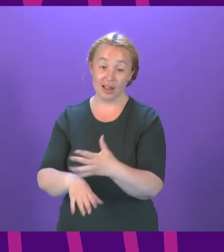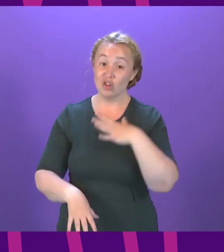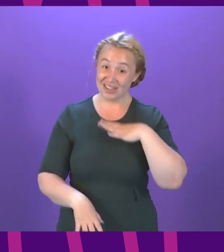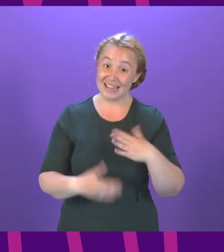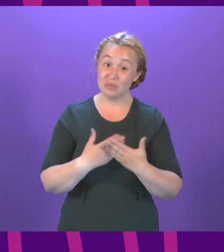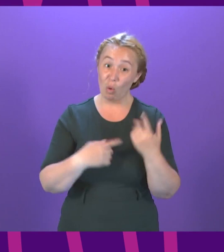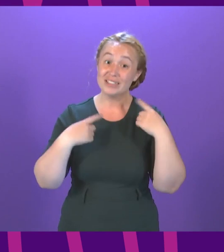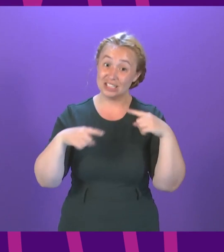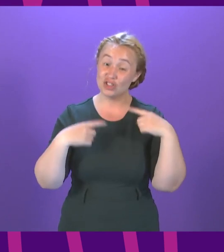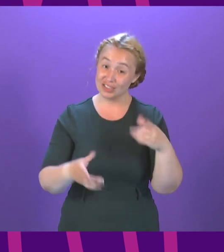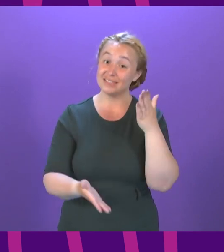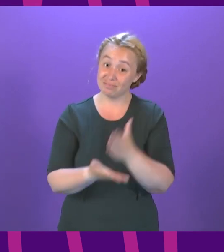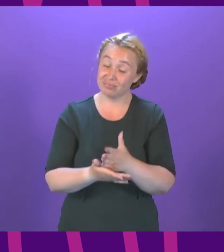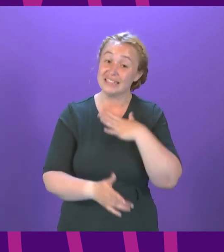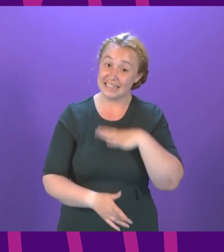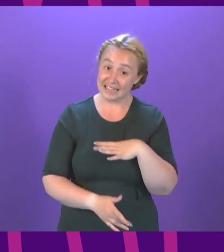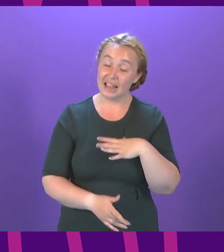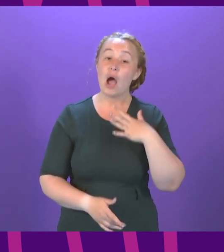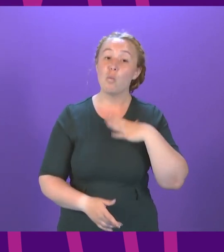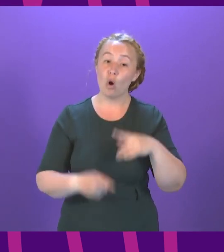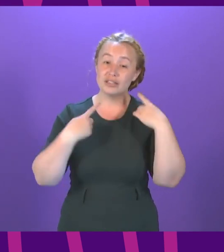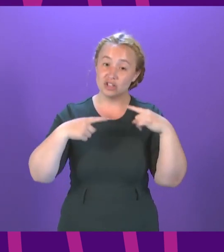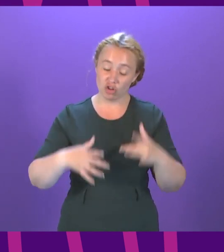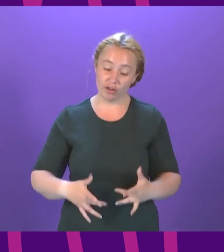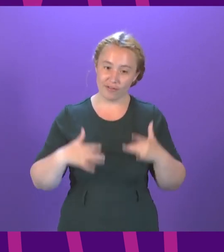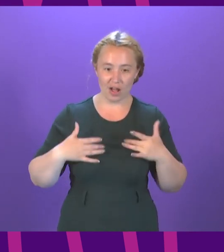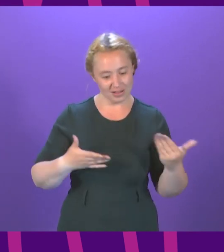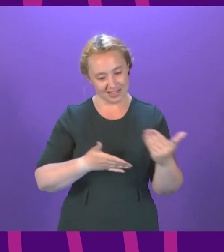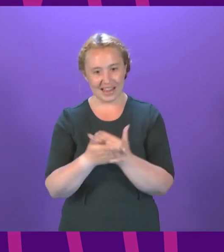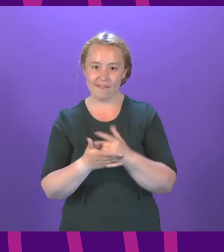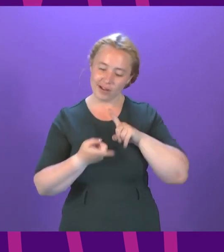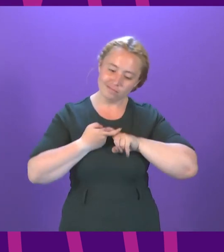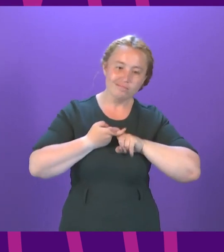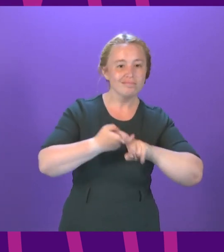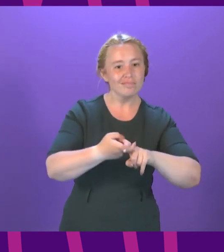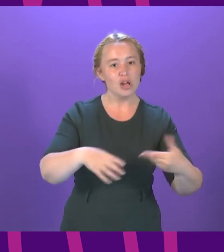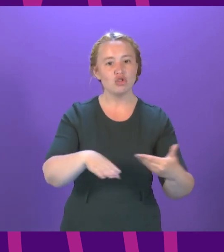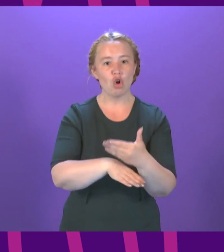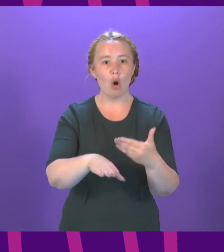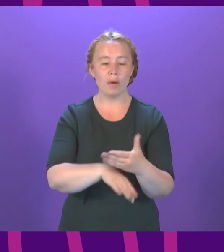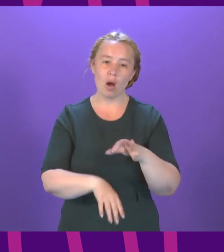now, and that we want teachers to have security of employment. I will ask the education secretary to